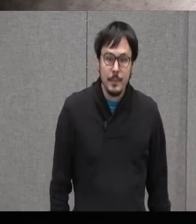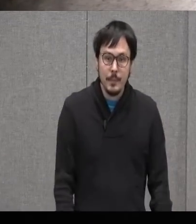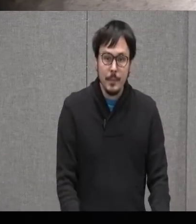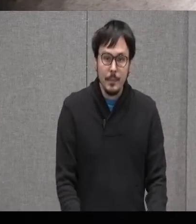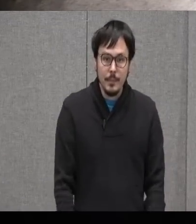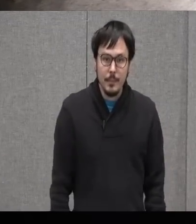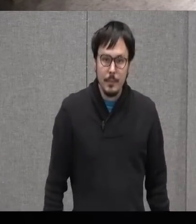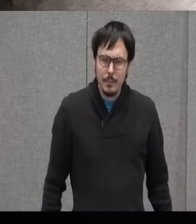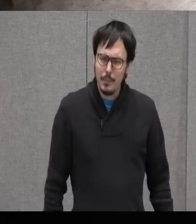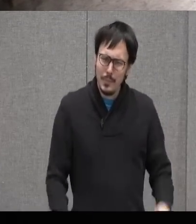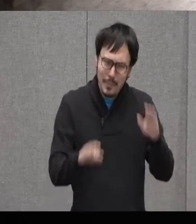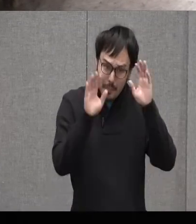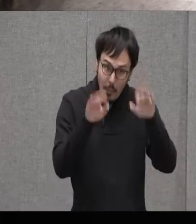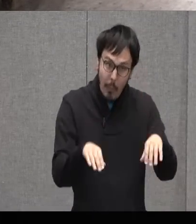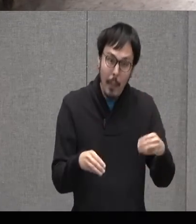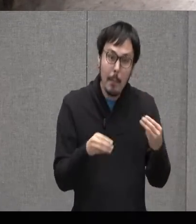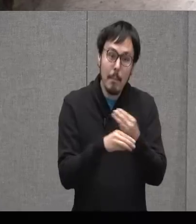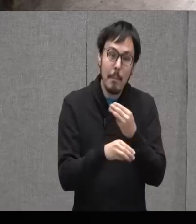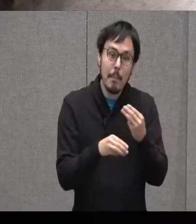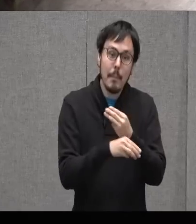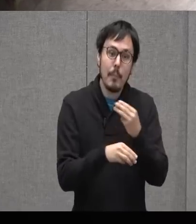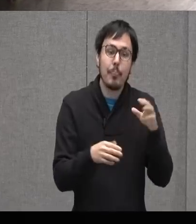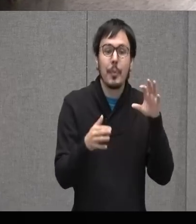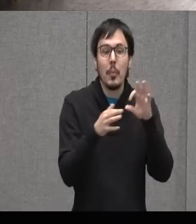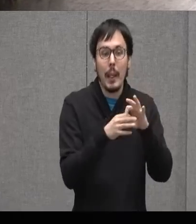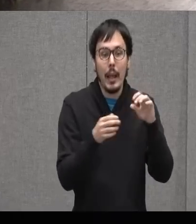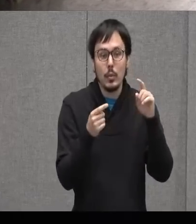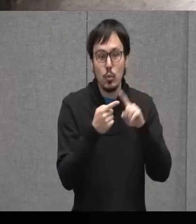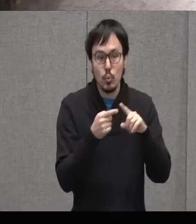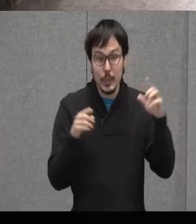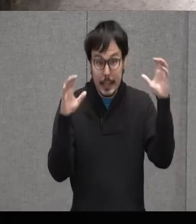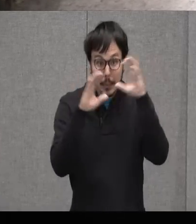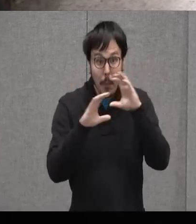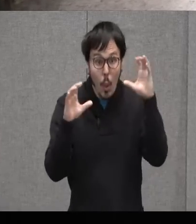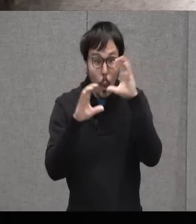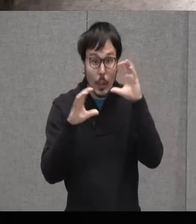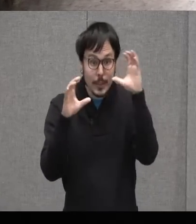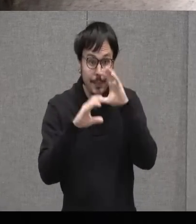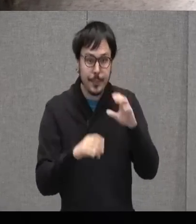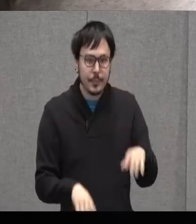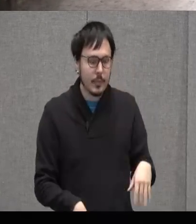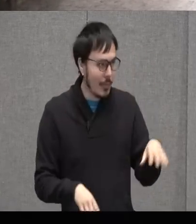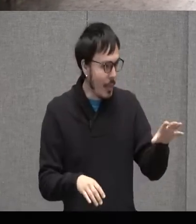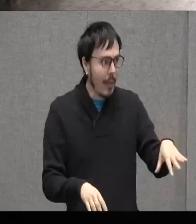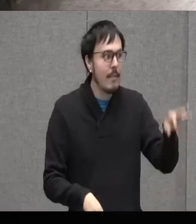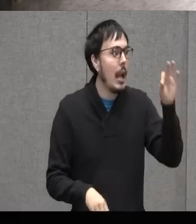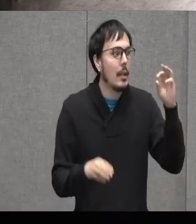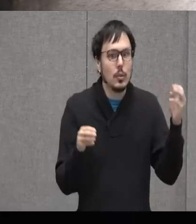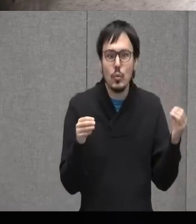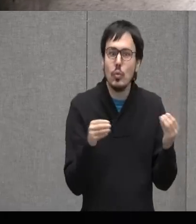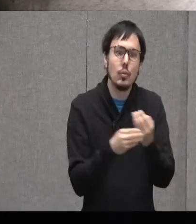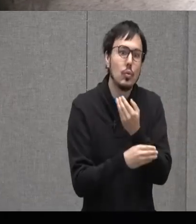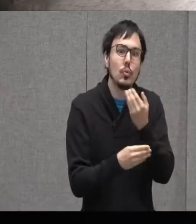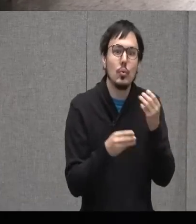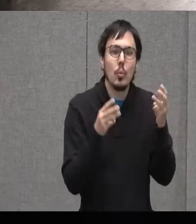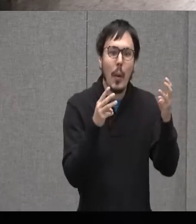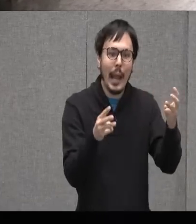Did you know math is also about exploring, about finding new ways to get places